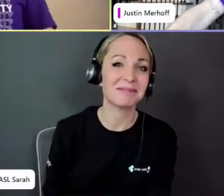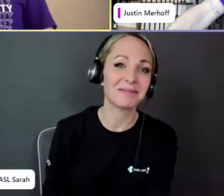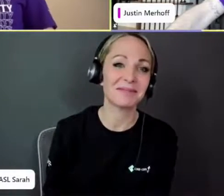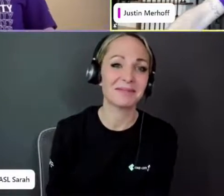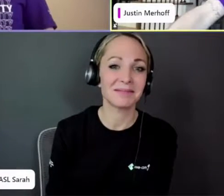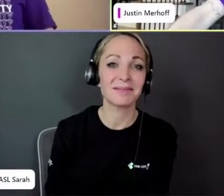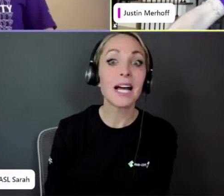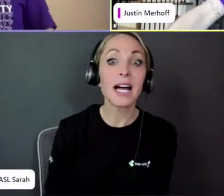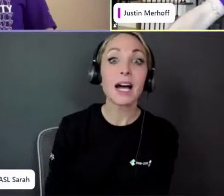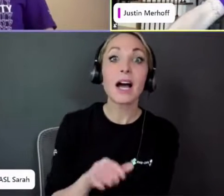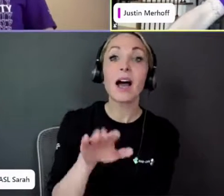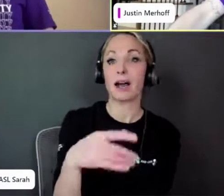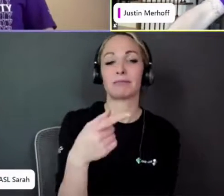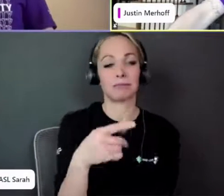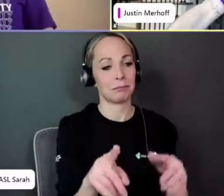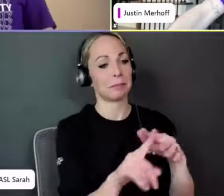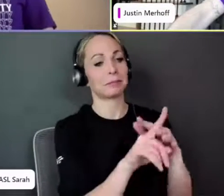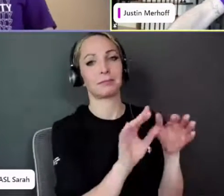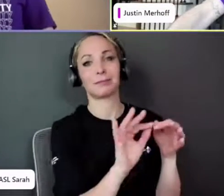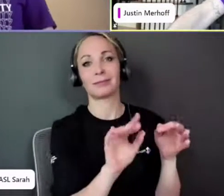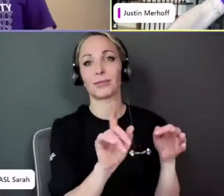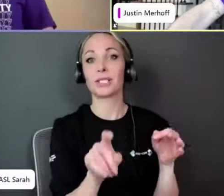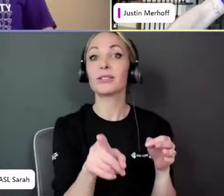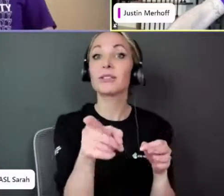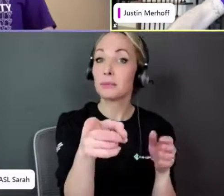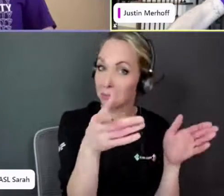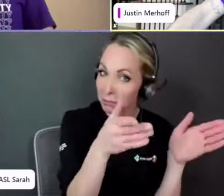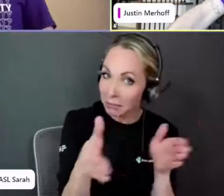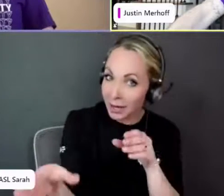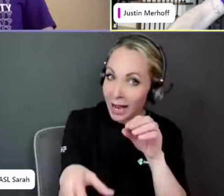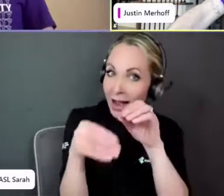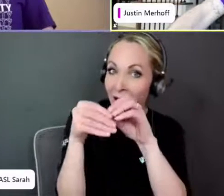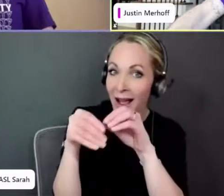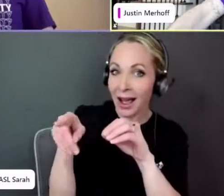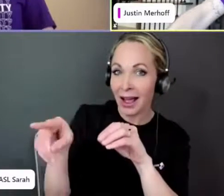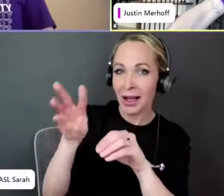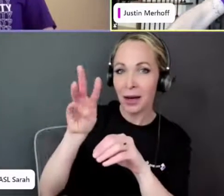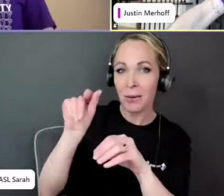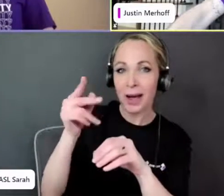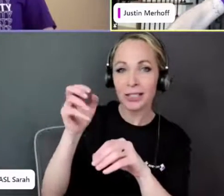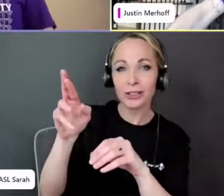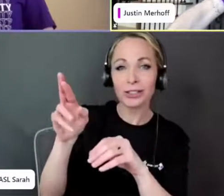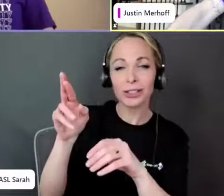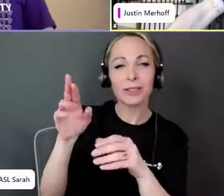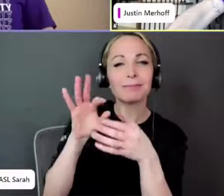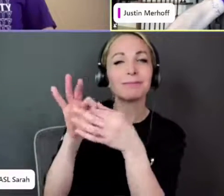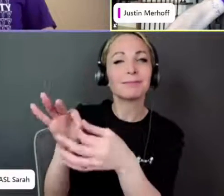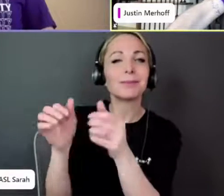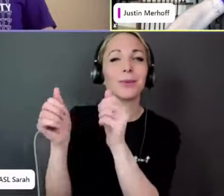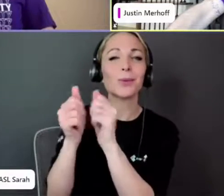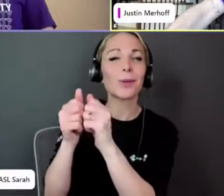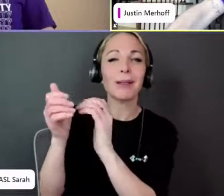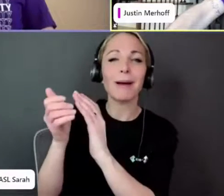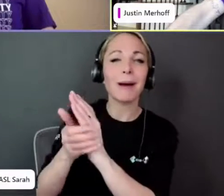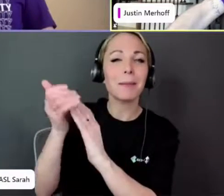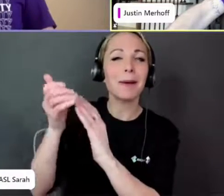I got a question. "Do you plan to add watch or to some automatic tests for keyboard support for semantic HTML